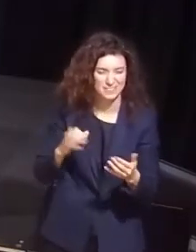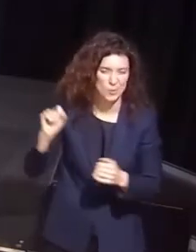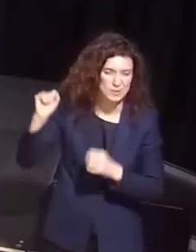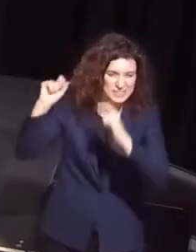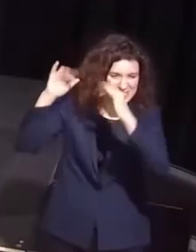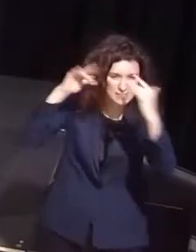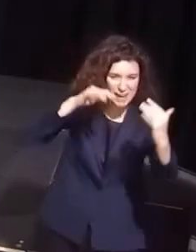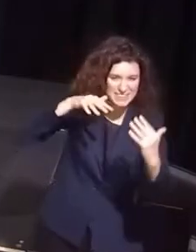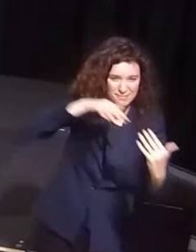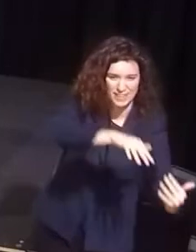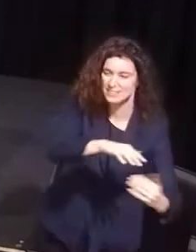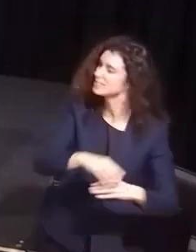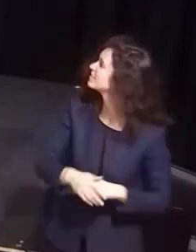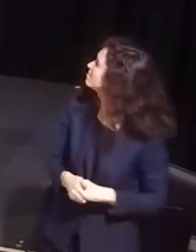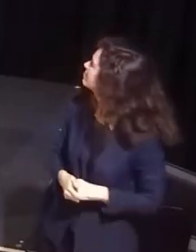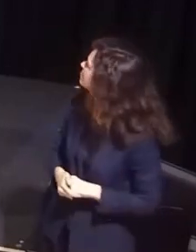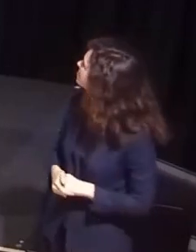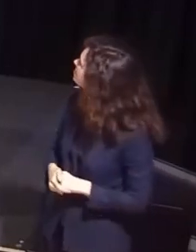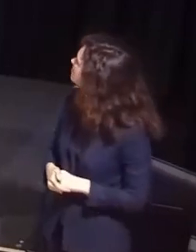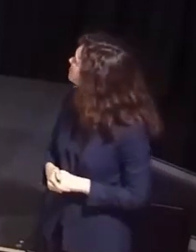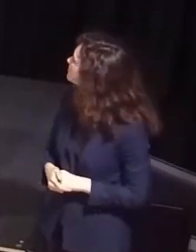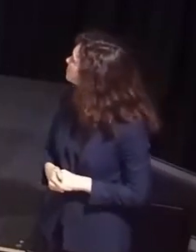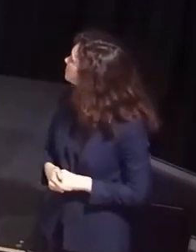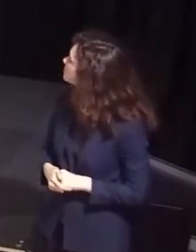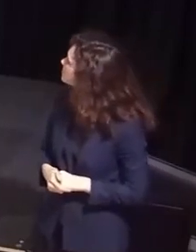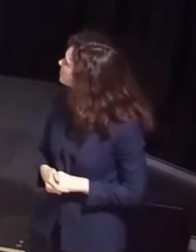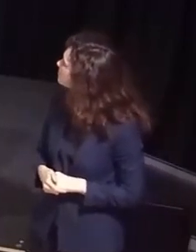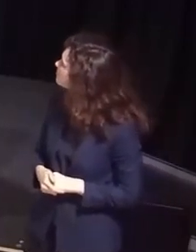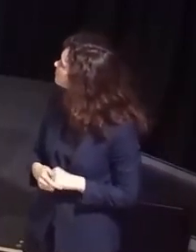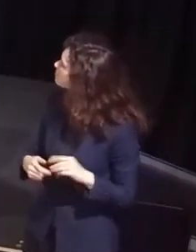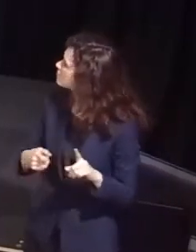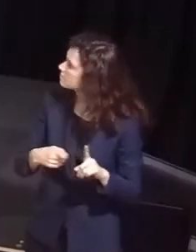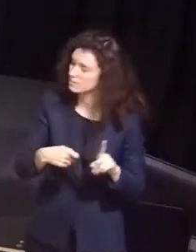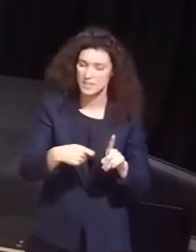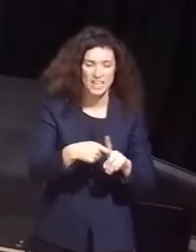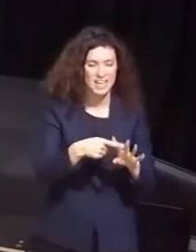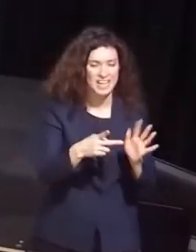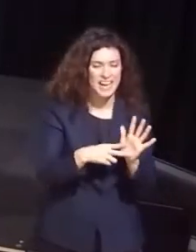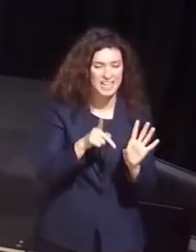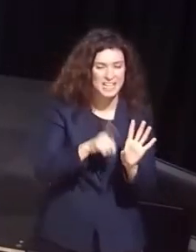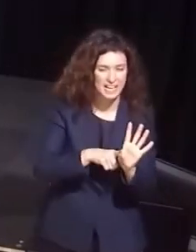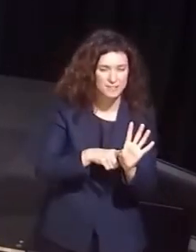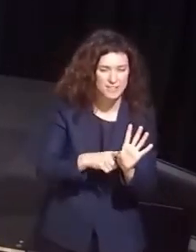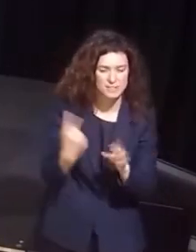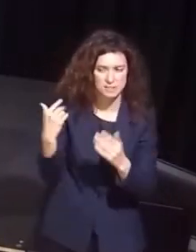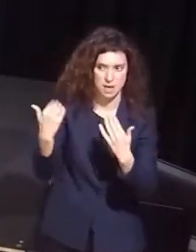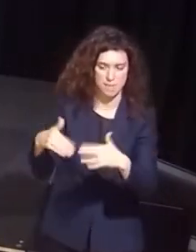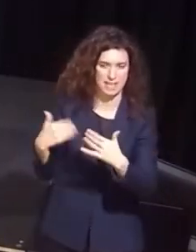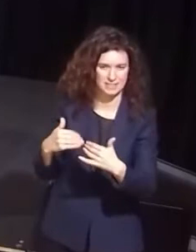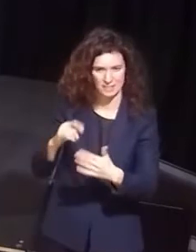This by Ken Yankelevitz who is another amazing pioneer in accesible game... Well...